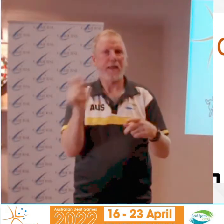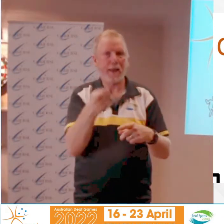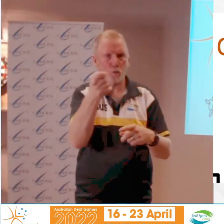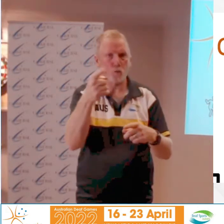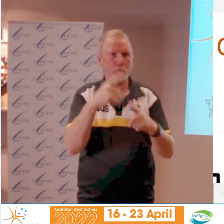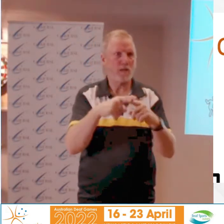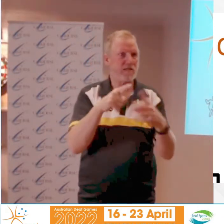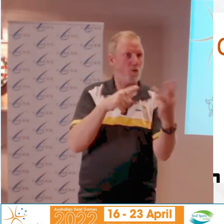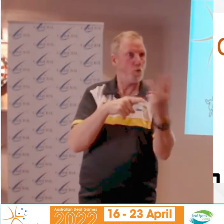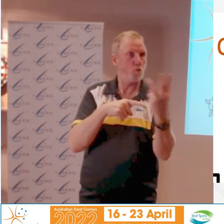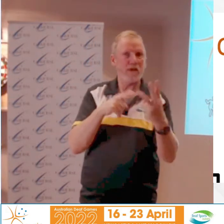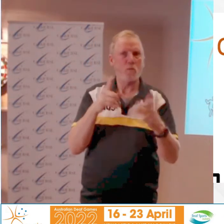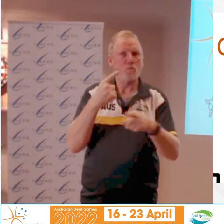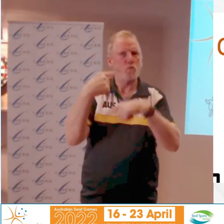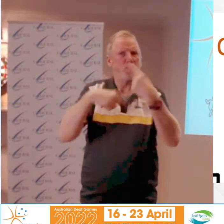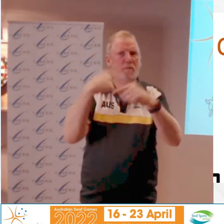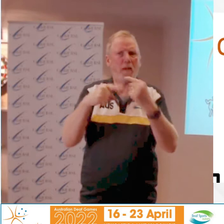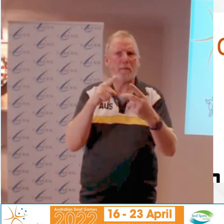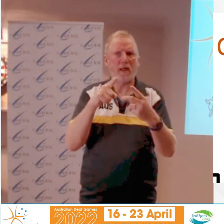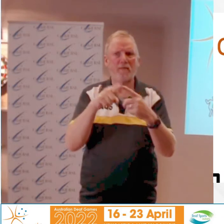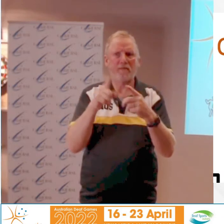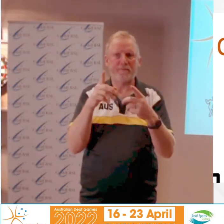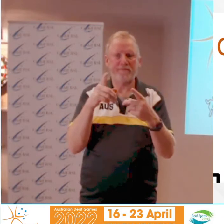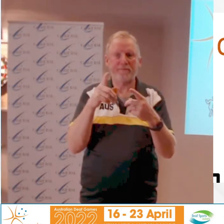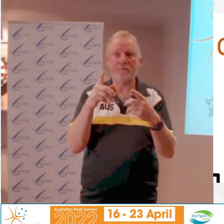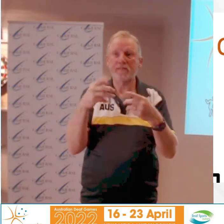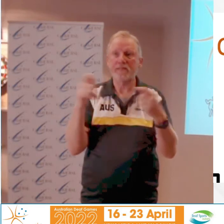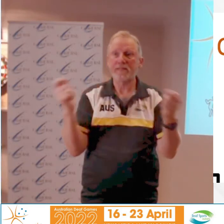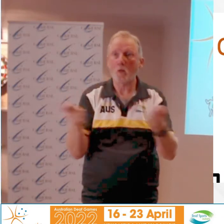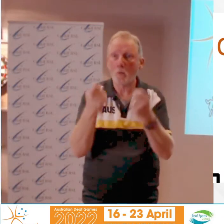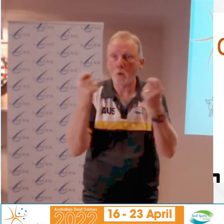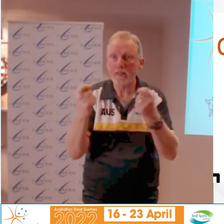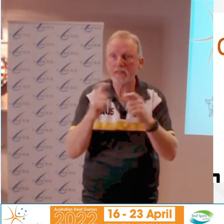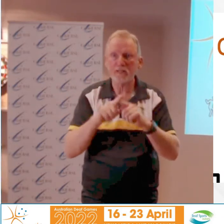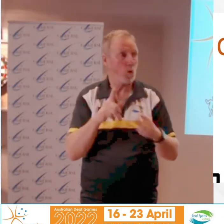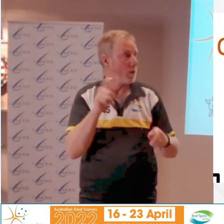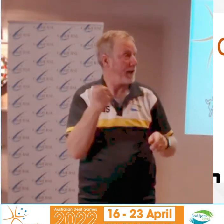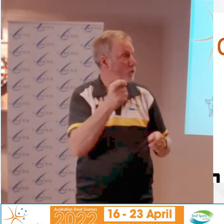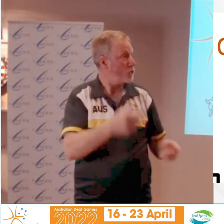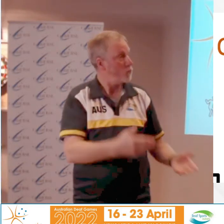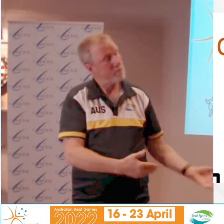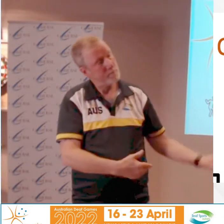and catch up with people we introduce you to the social program and the ceremonies coordinator